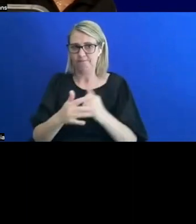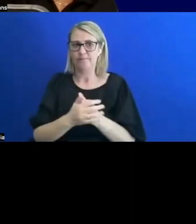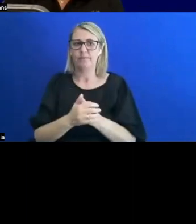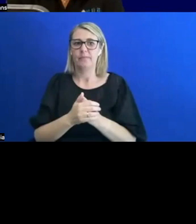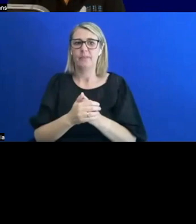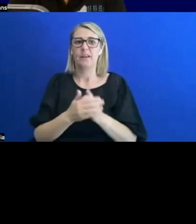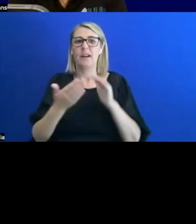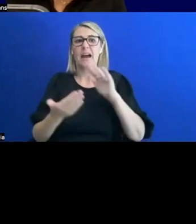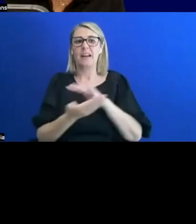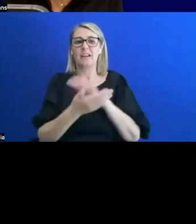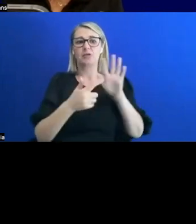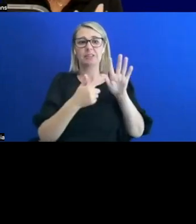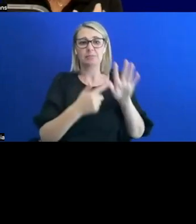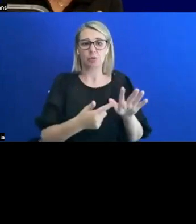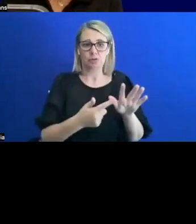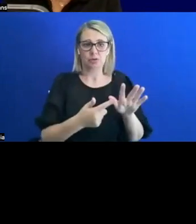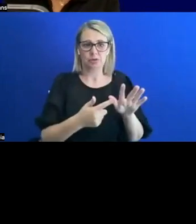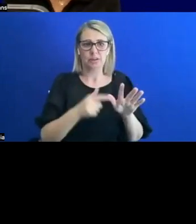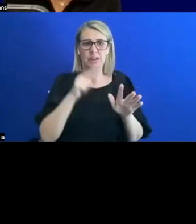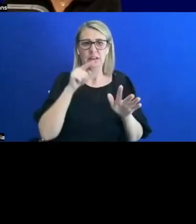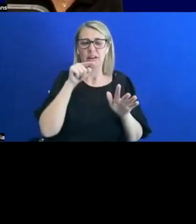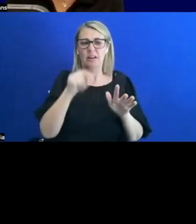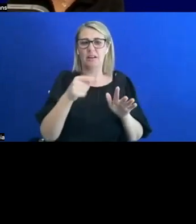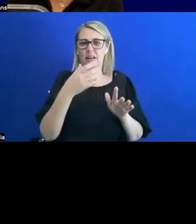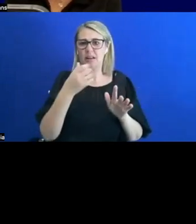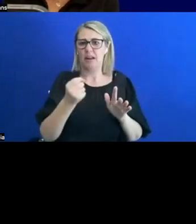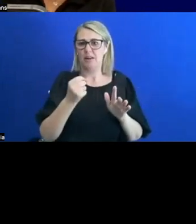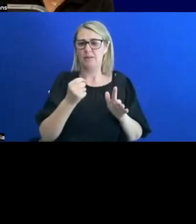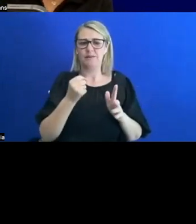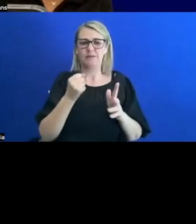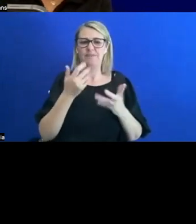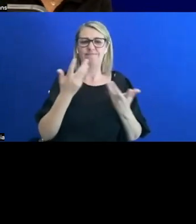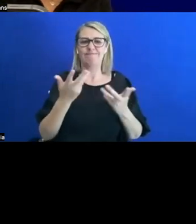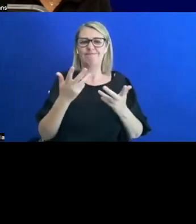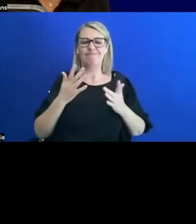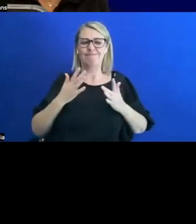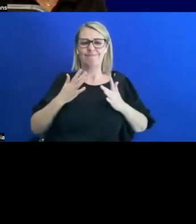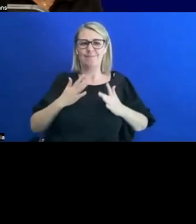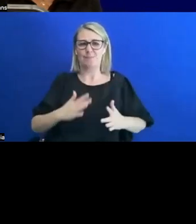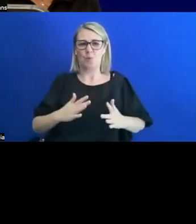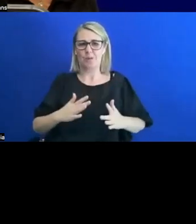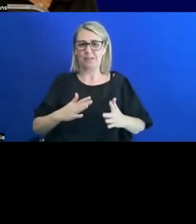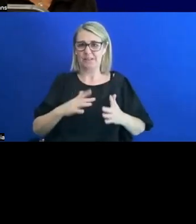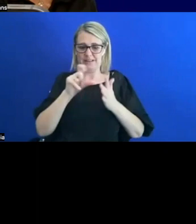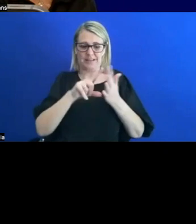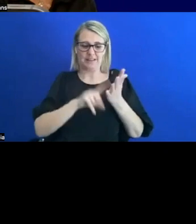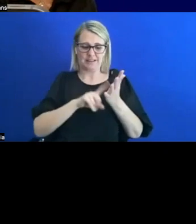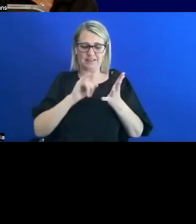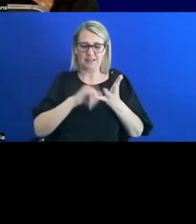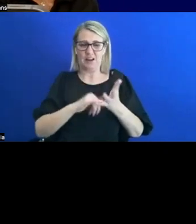experiences muted signals meaning that the sensory cells themselves are under sensitive